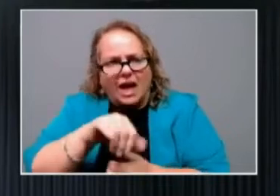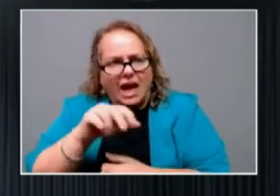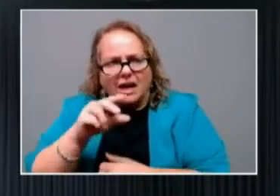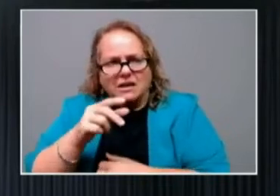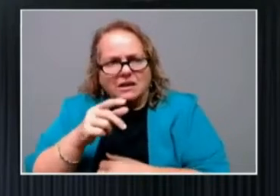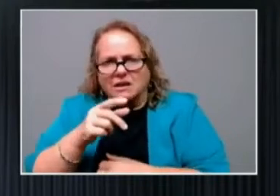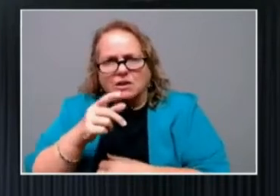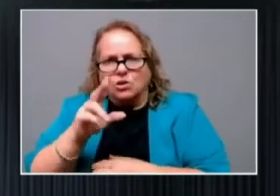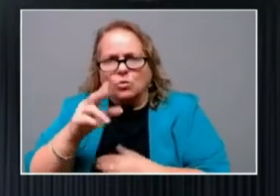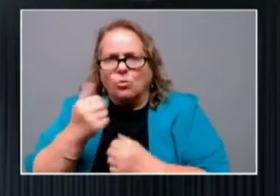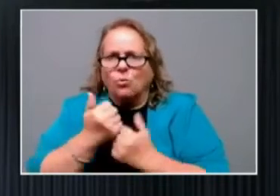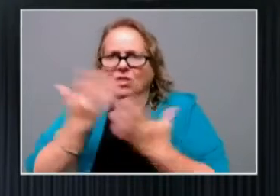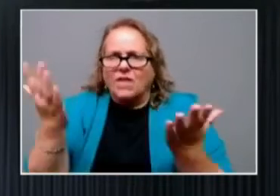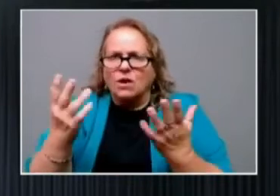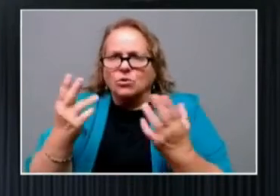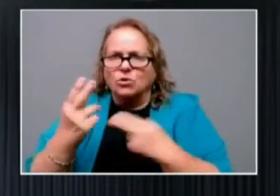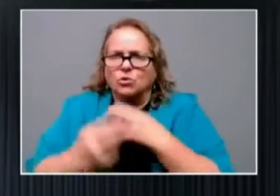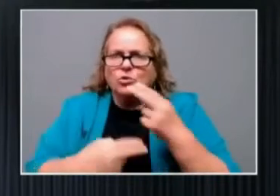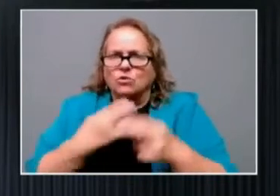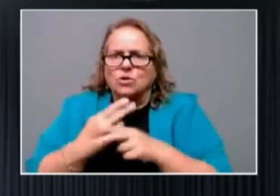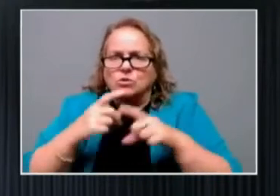And if I'm fired up, I'm a parent and one of my kids aren't old enough to be